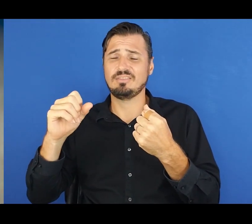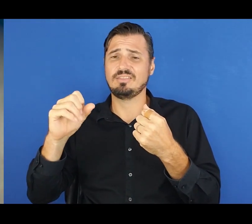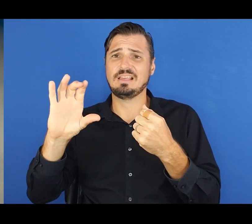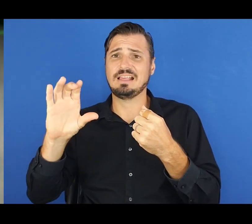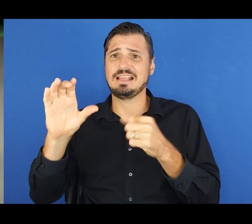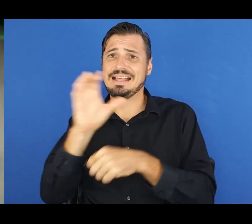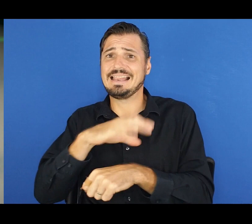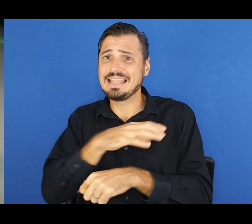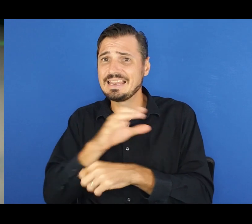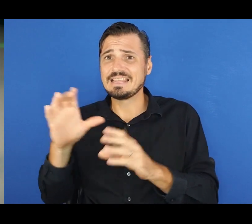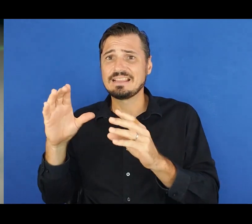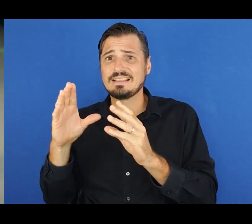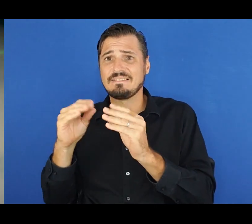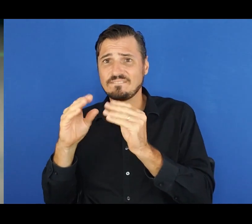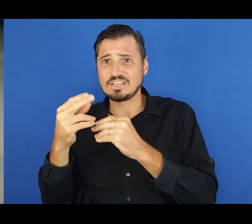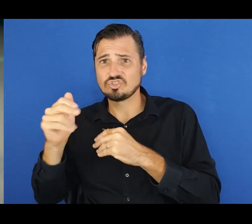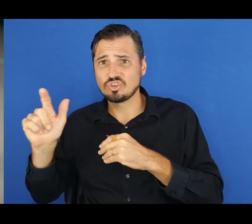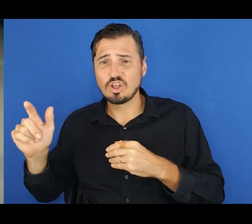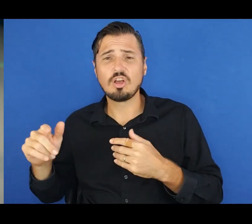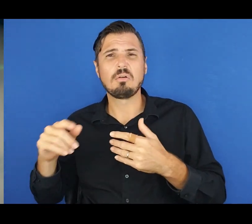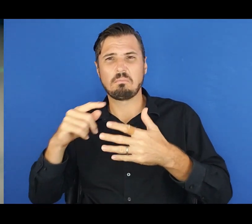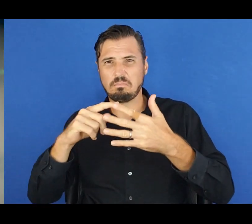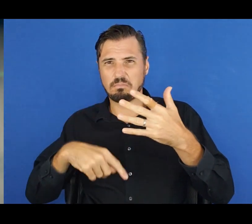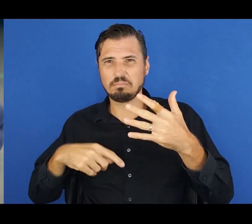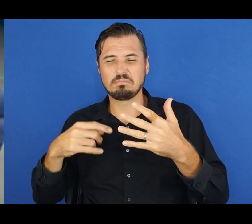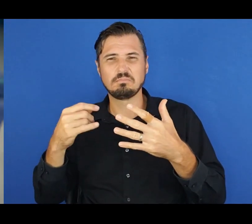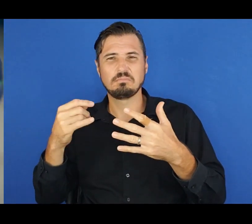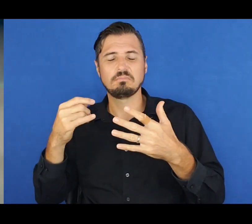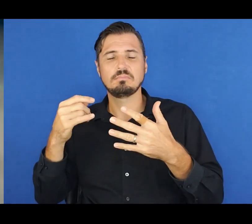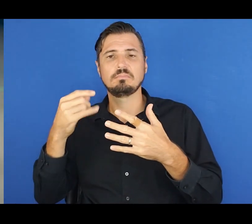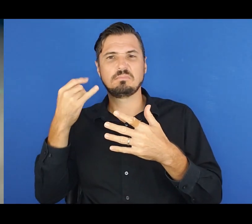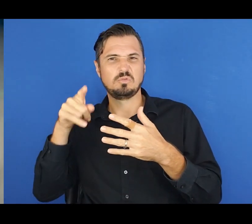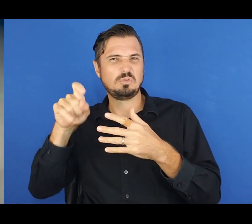by completing the short survey at Kauai.gov/vaccine